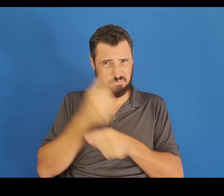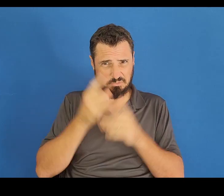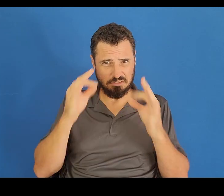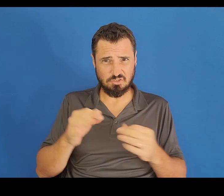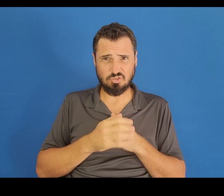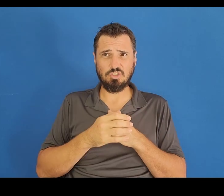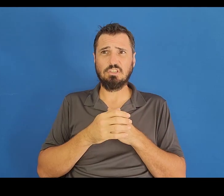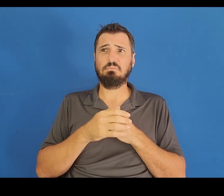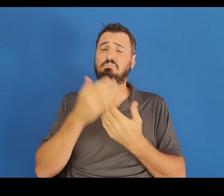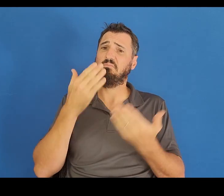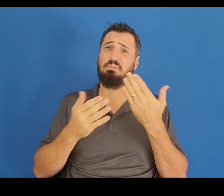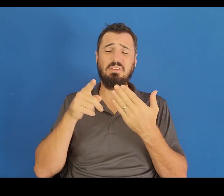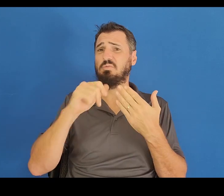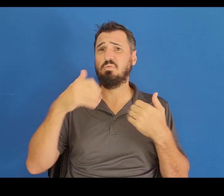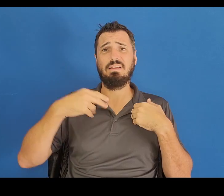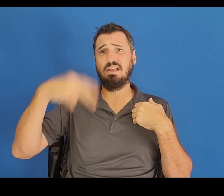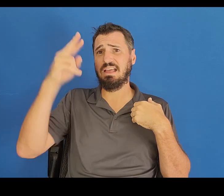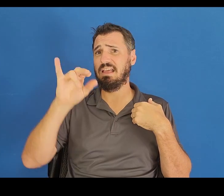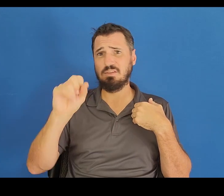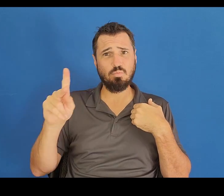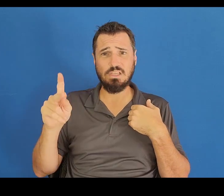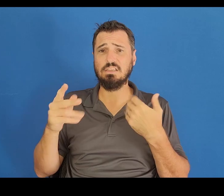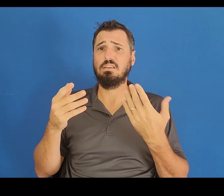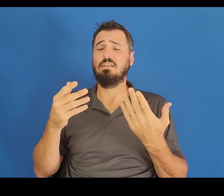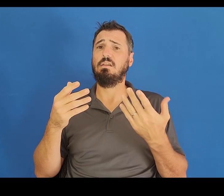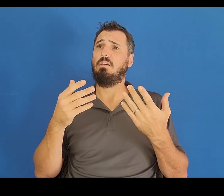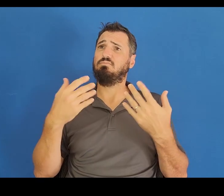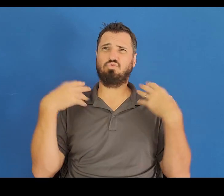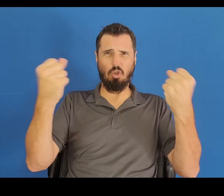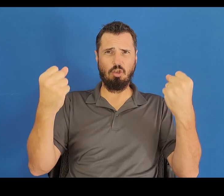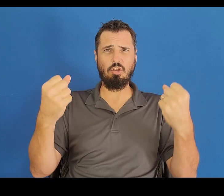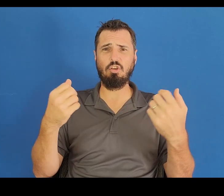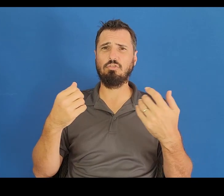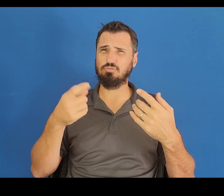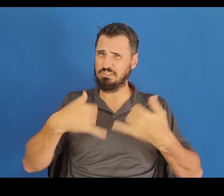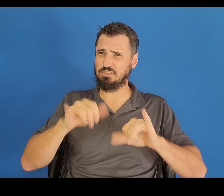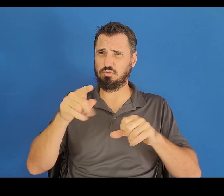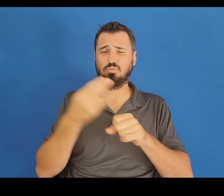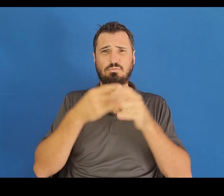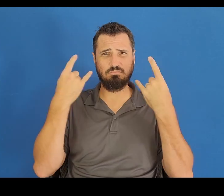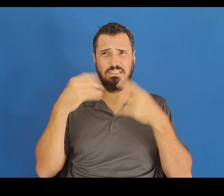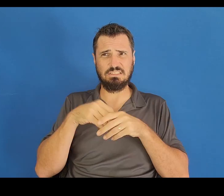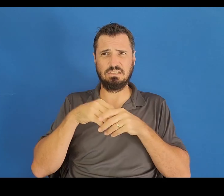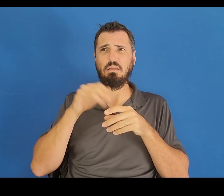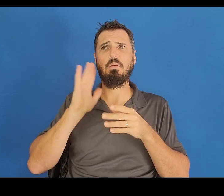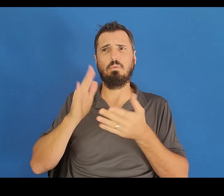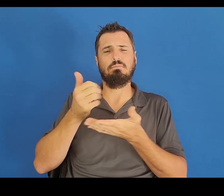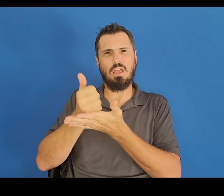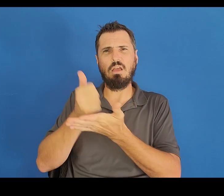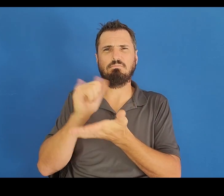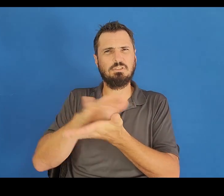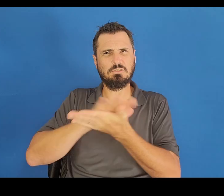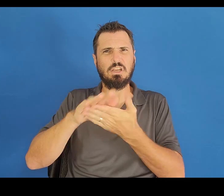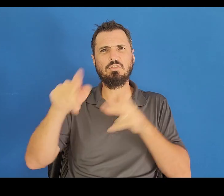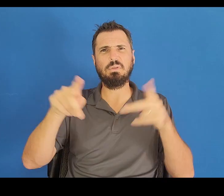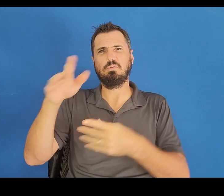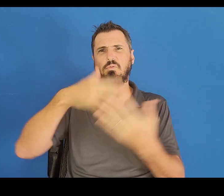Even if you aren’t at high risk, or aren’t concerned about your own health, wearing a mask indoors is a service and a kindness to those around you